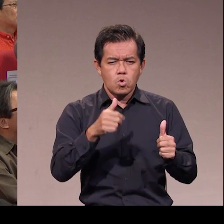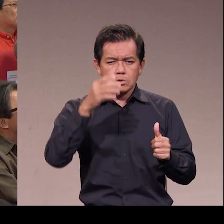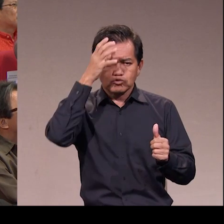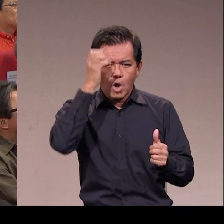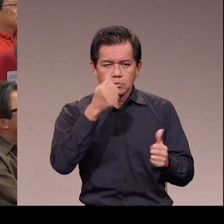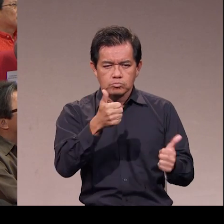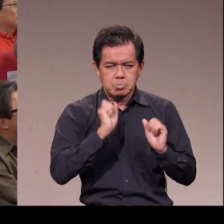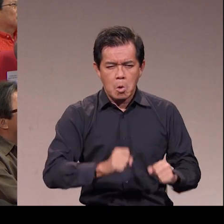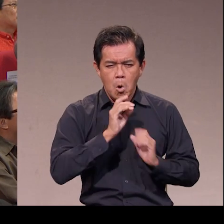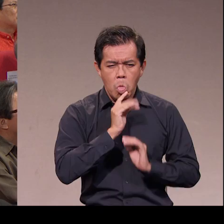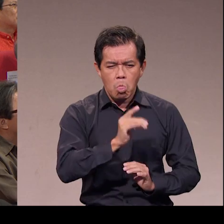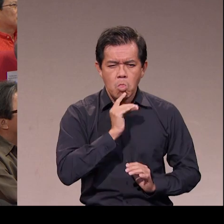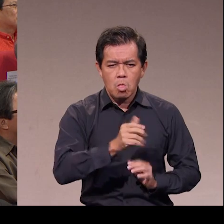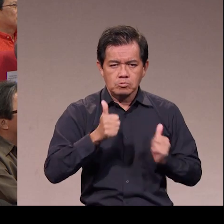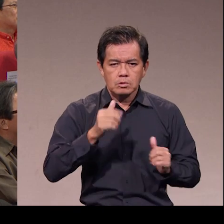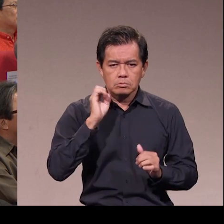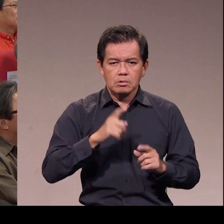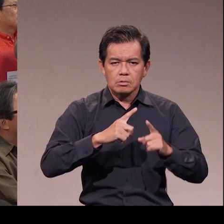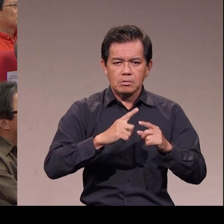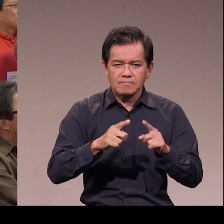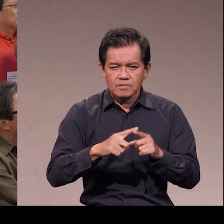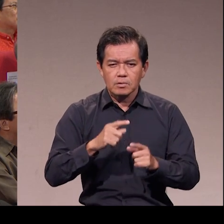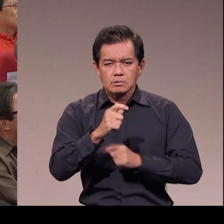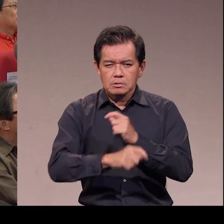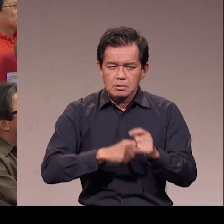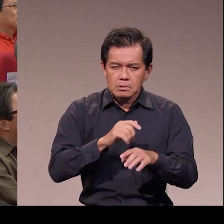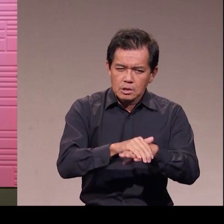and some from traditionally English medium schools.